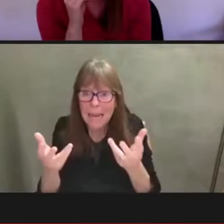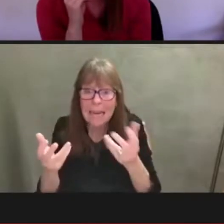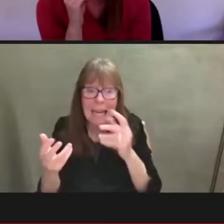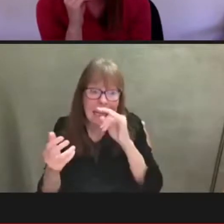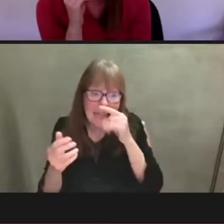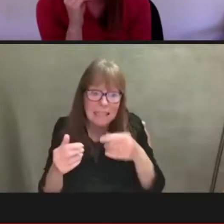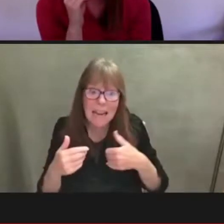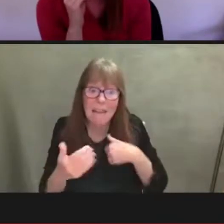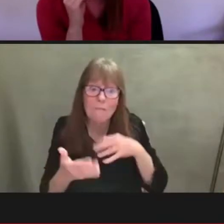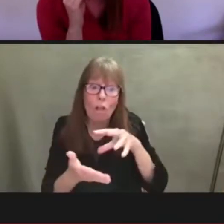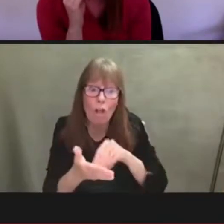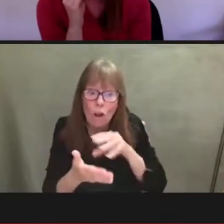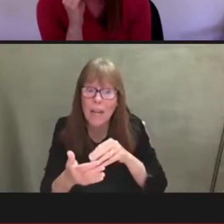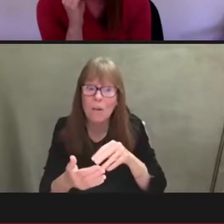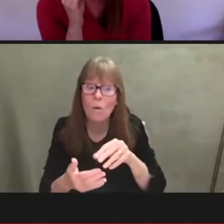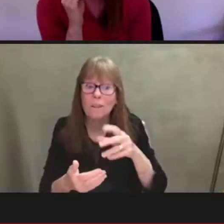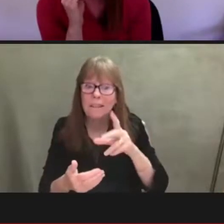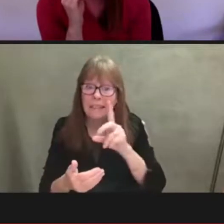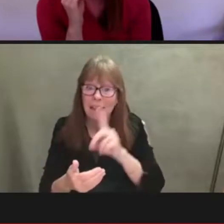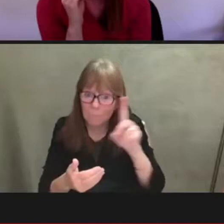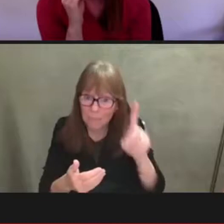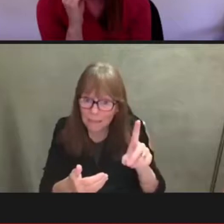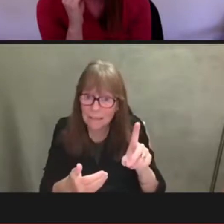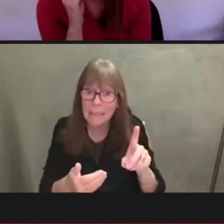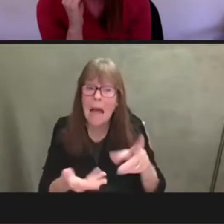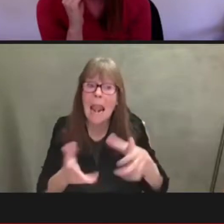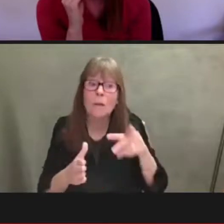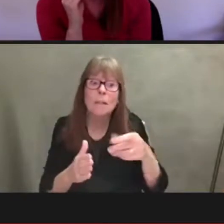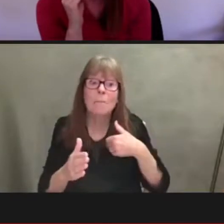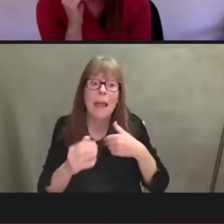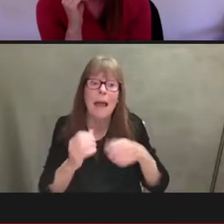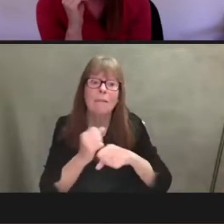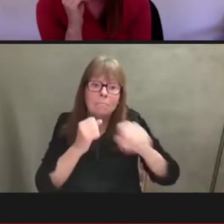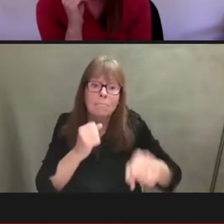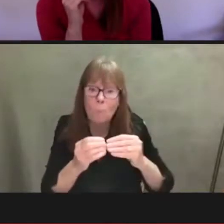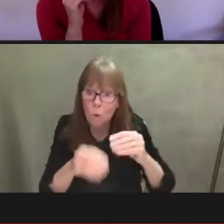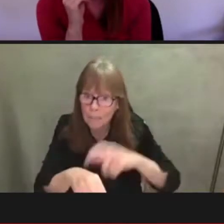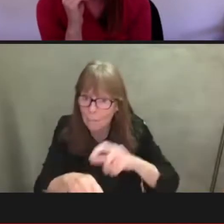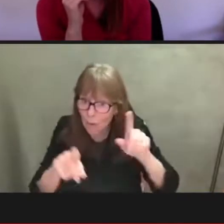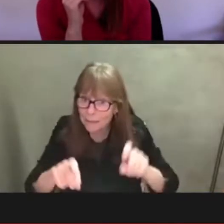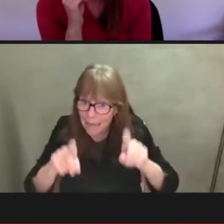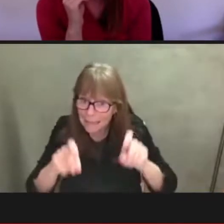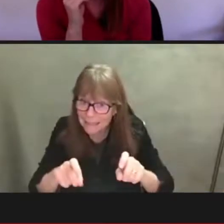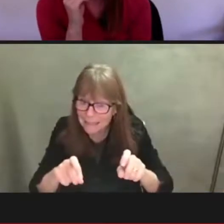developmental disorders—extra time on tests, et cetera, et cetera—have been shown to